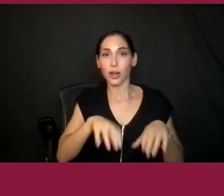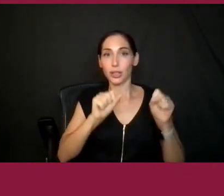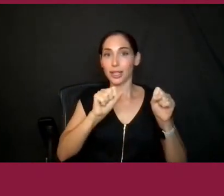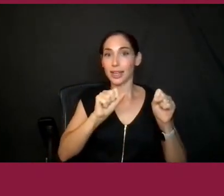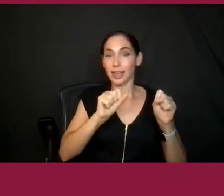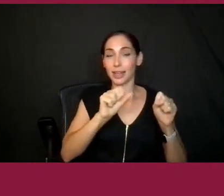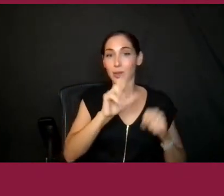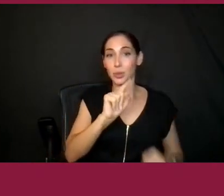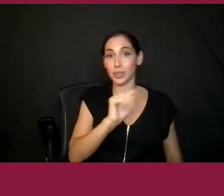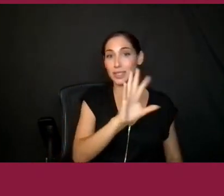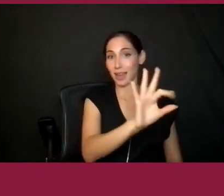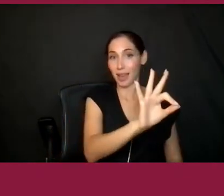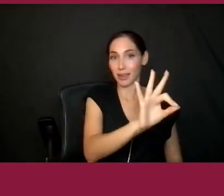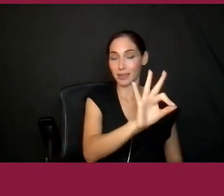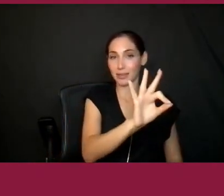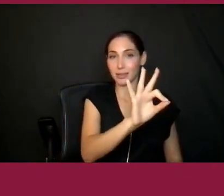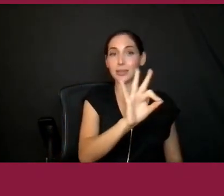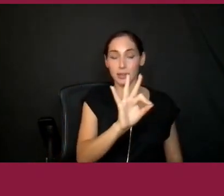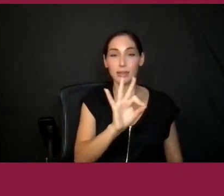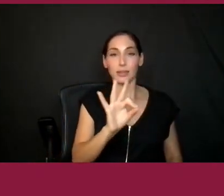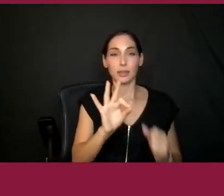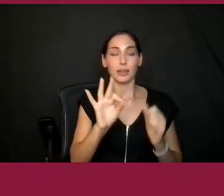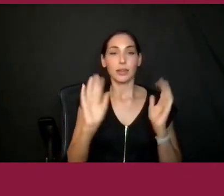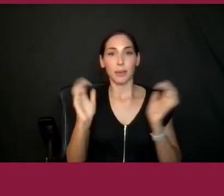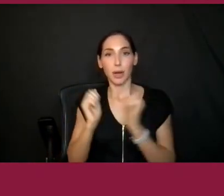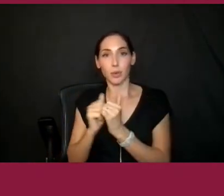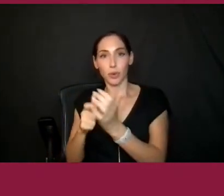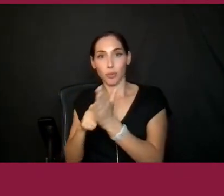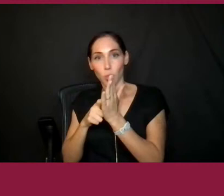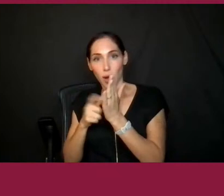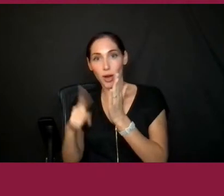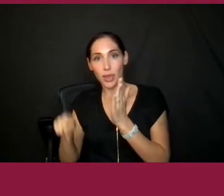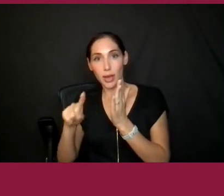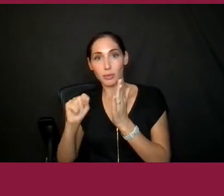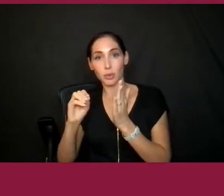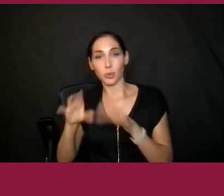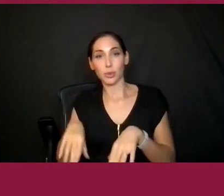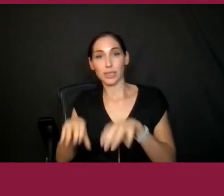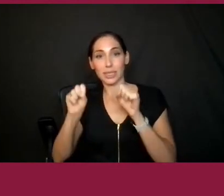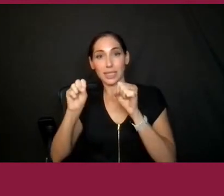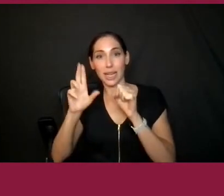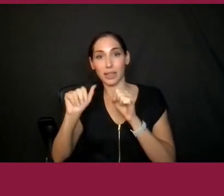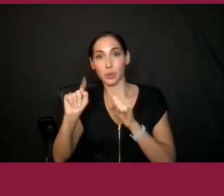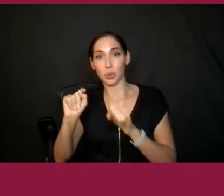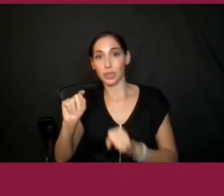um, as opposed to requiring them to take 12, um